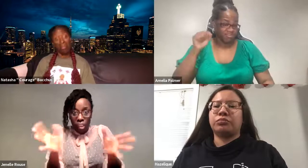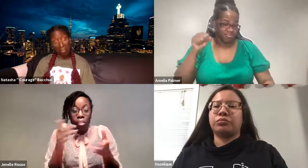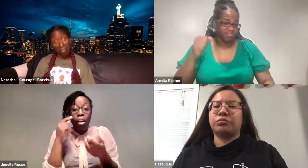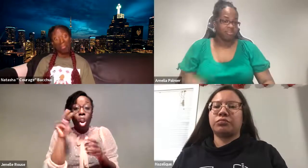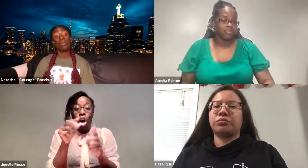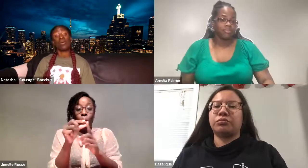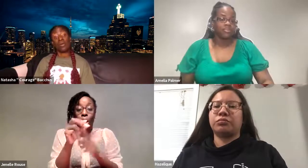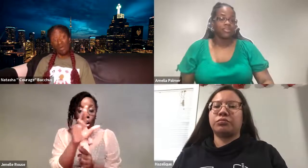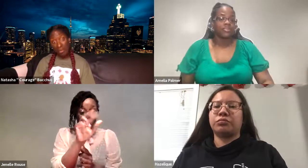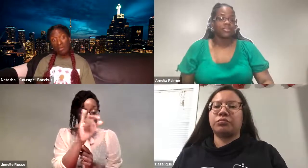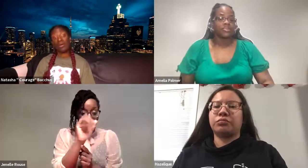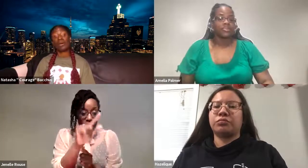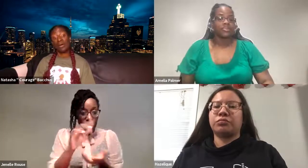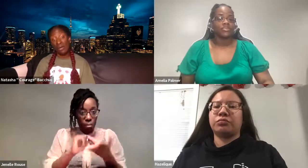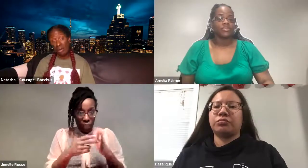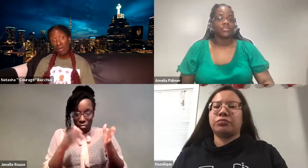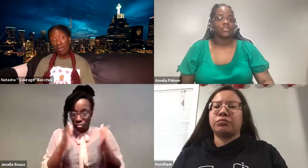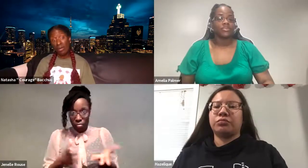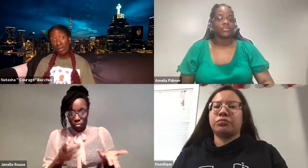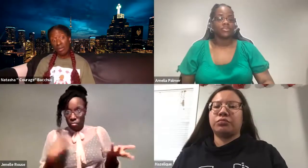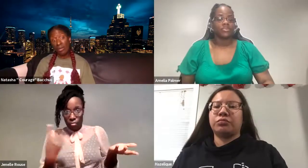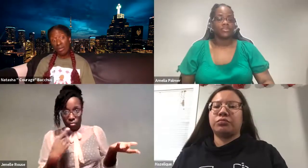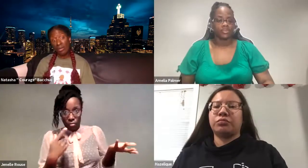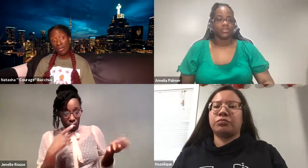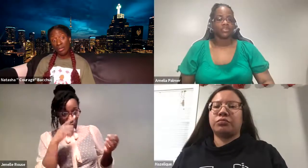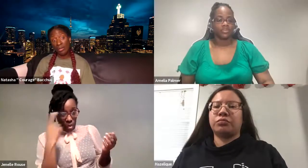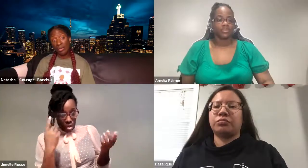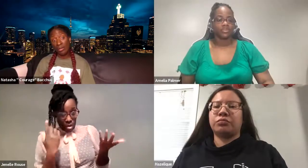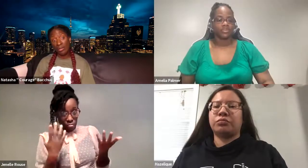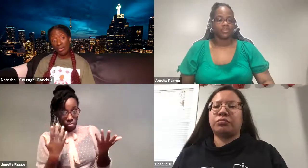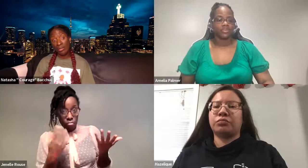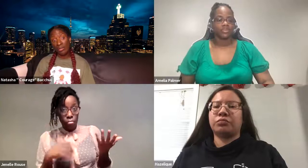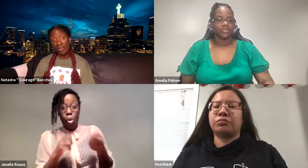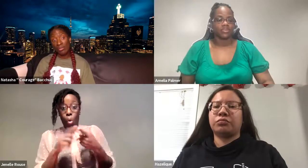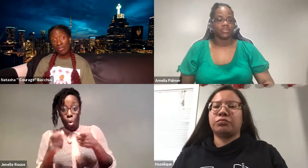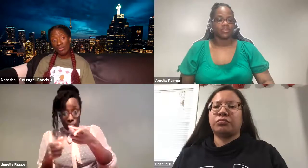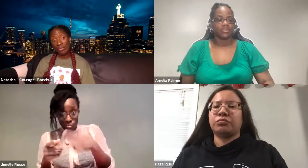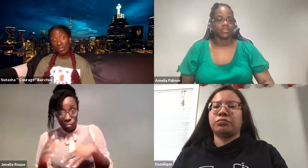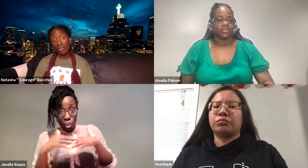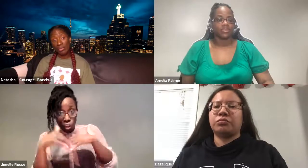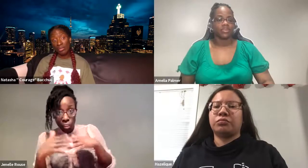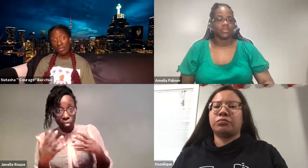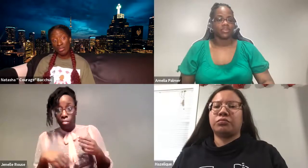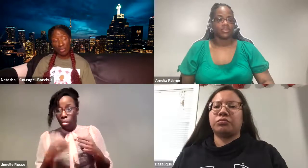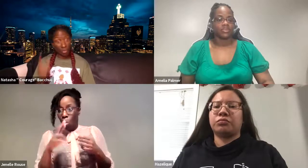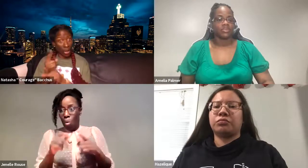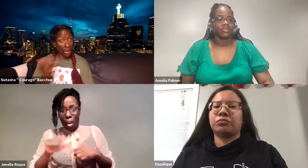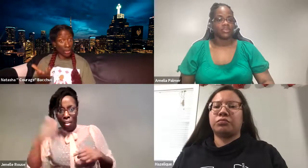so if you look at the word racial it means to do with someone's skin color or maybe